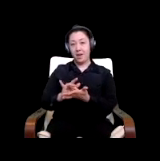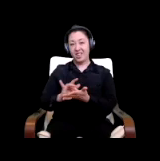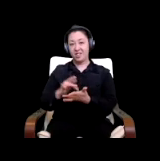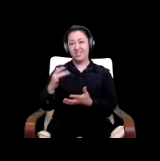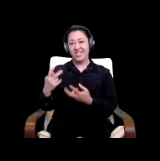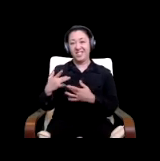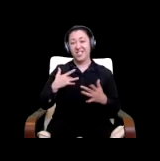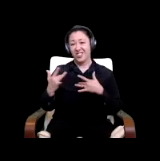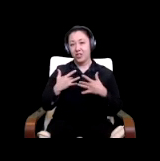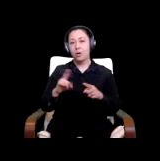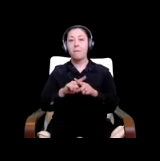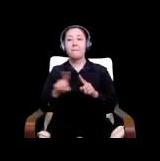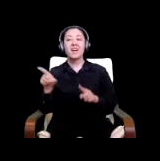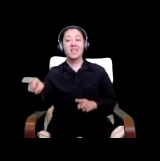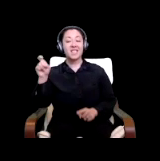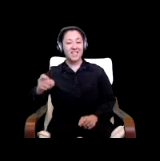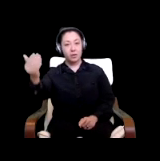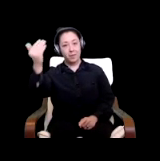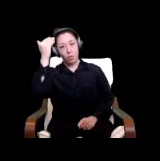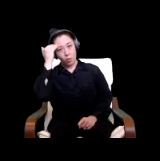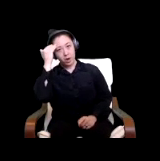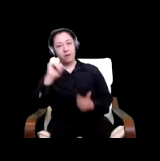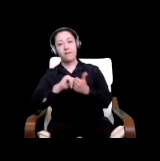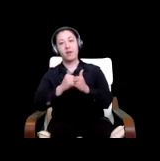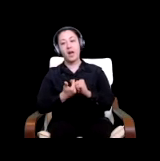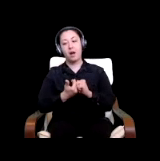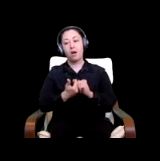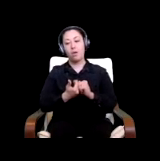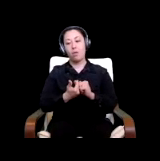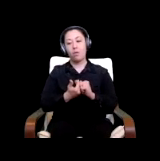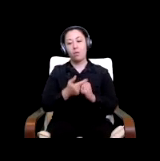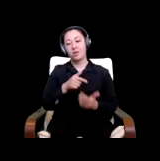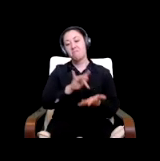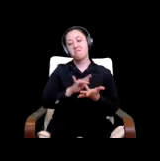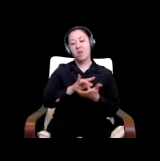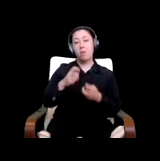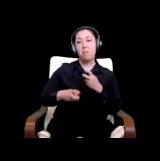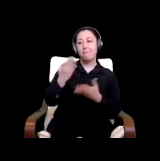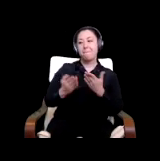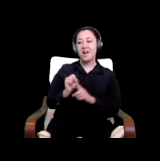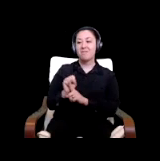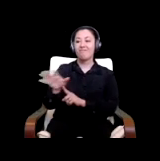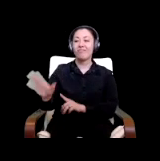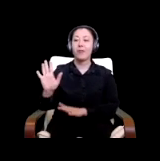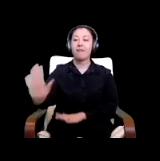how it might impact the student's ability to focus or the services